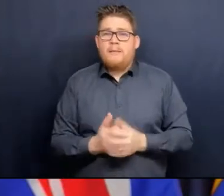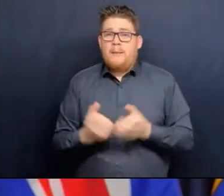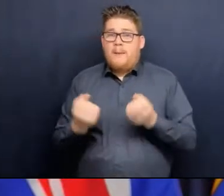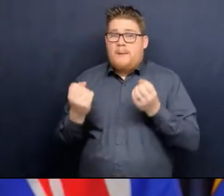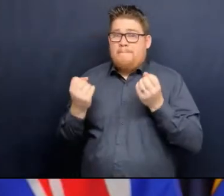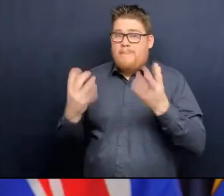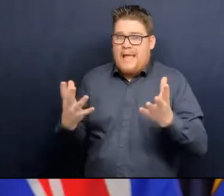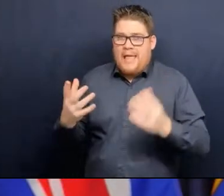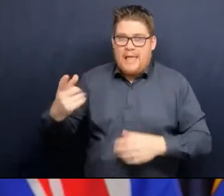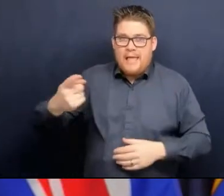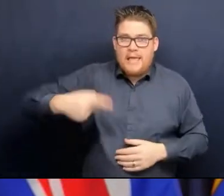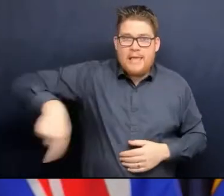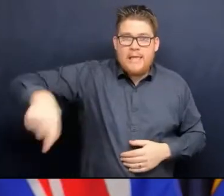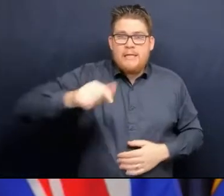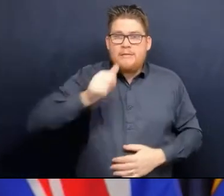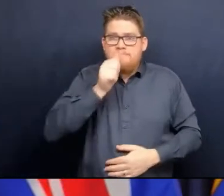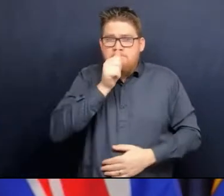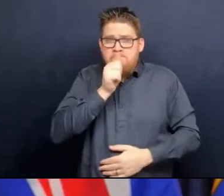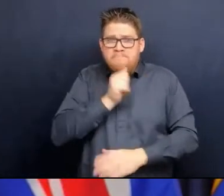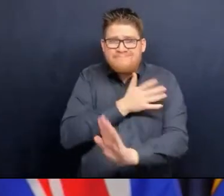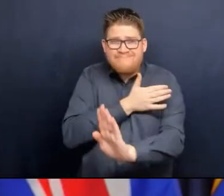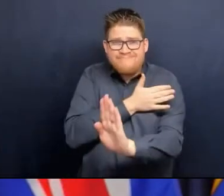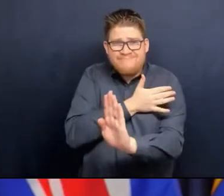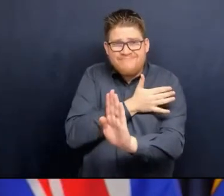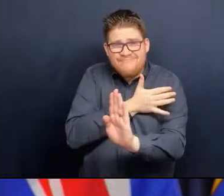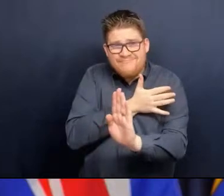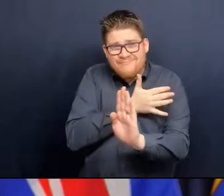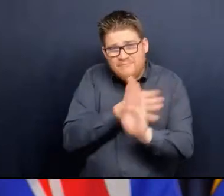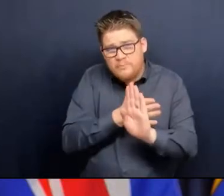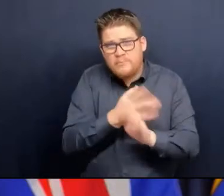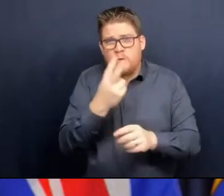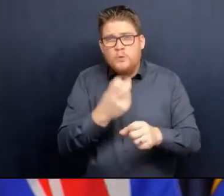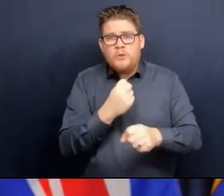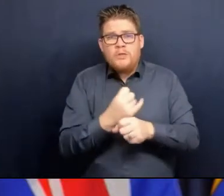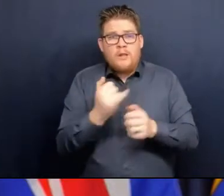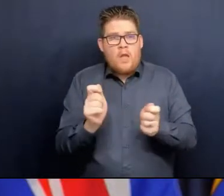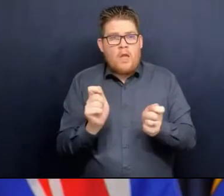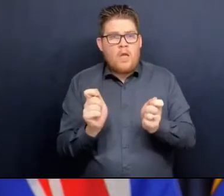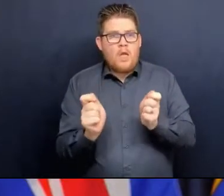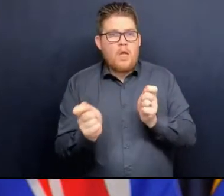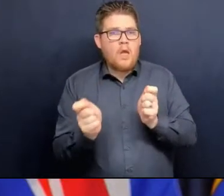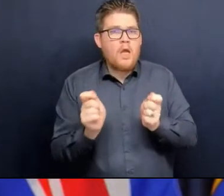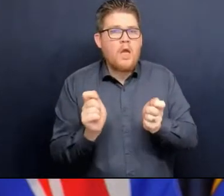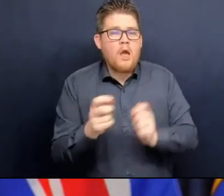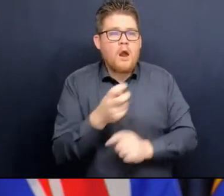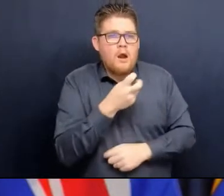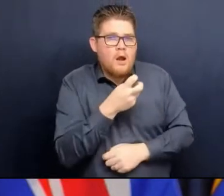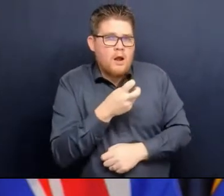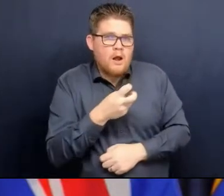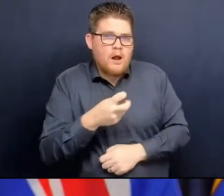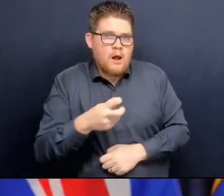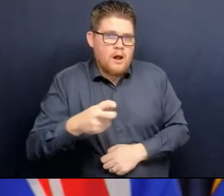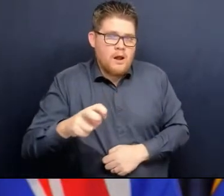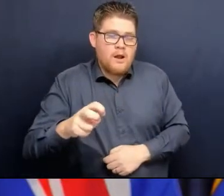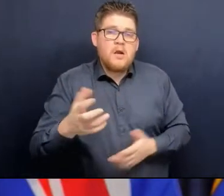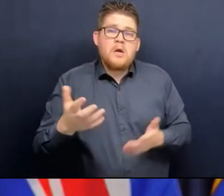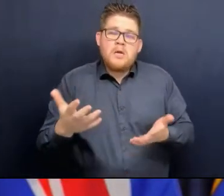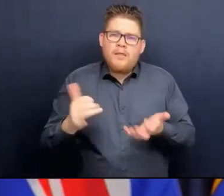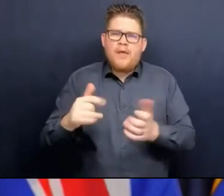think are done or many of us in any event have done things that we hadn't done at previous months independent and I think